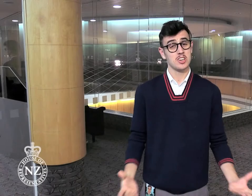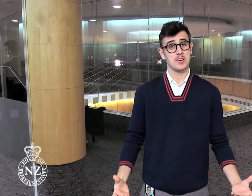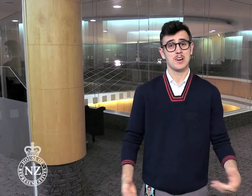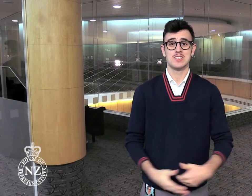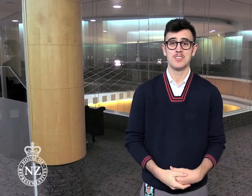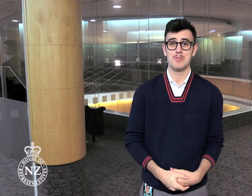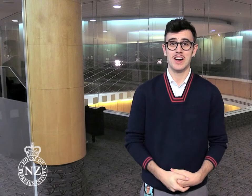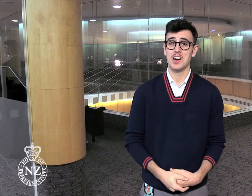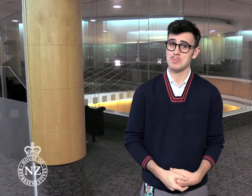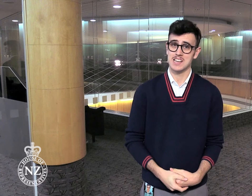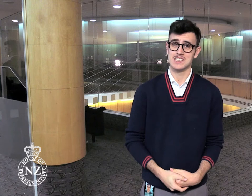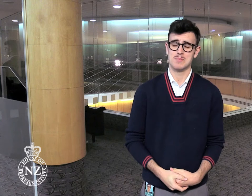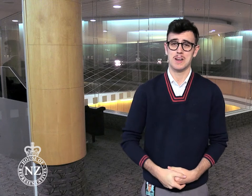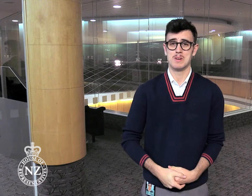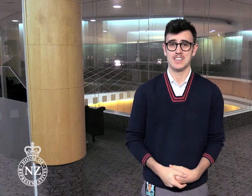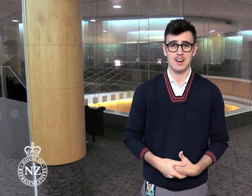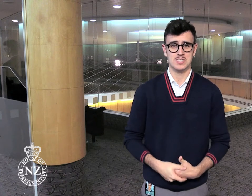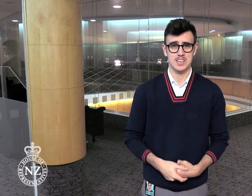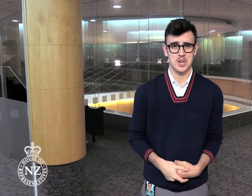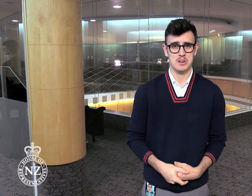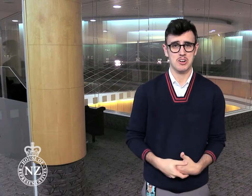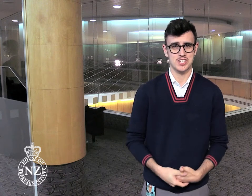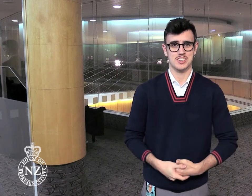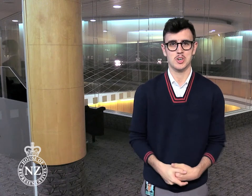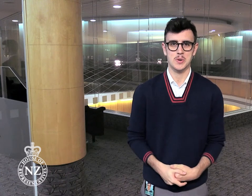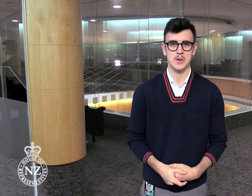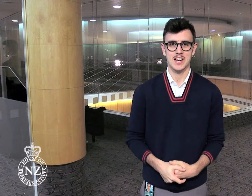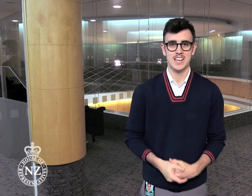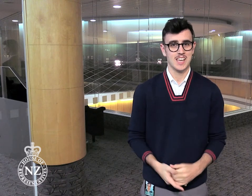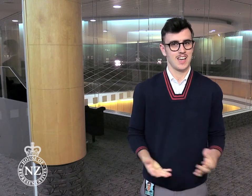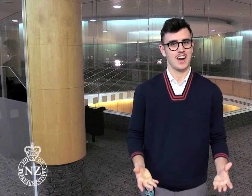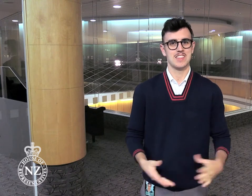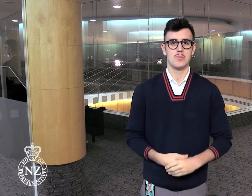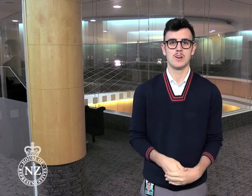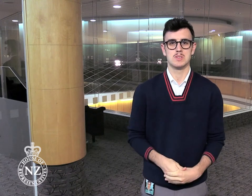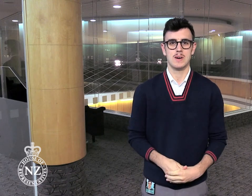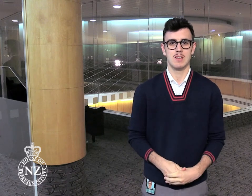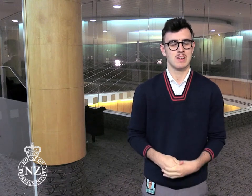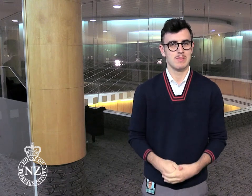Kia koutou. Nau mai, haere mai ki te Pāremata Aotearoa. Ko Jay tōku ingoa. Hi there and welcome to Parliament.